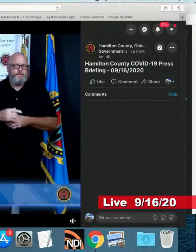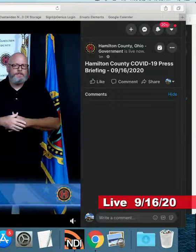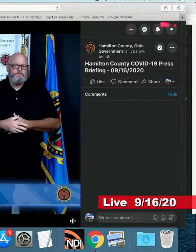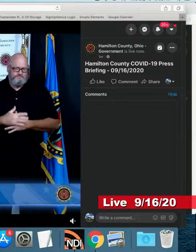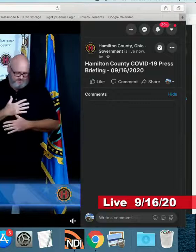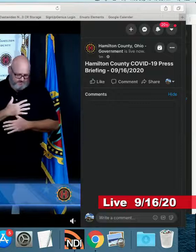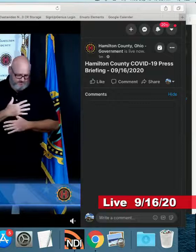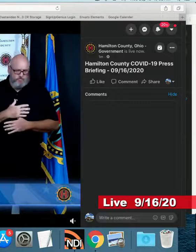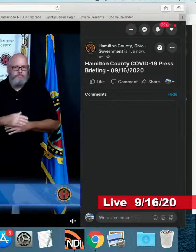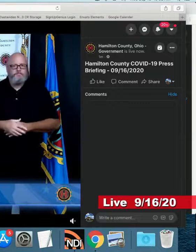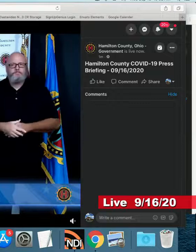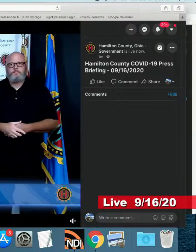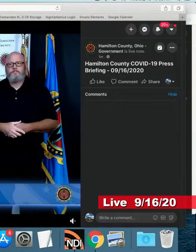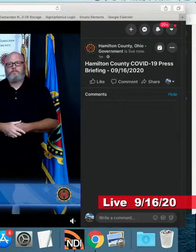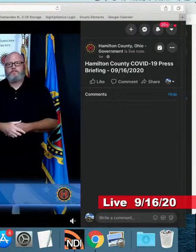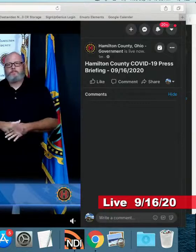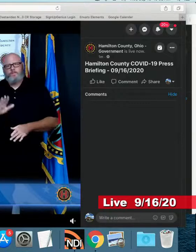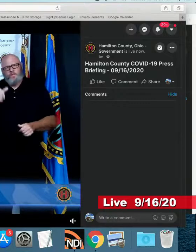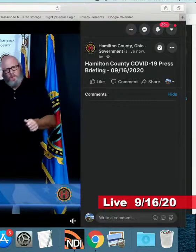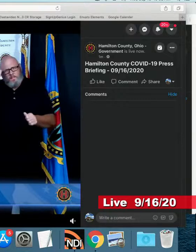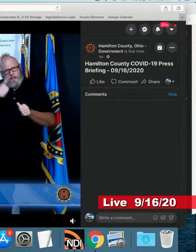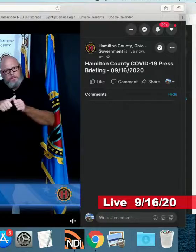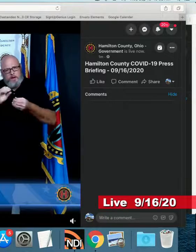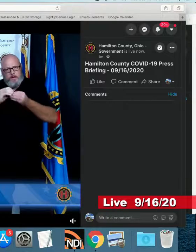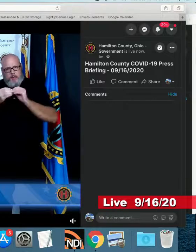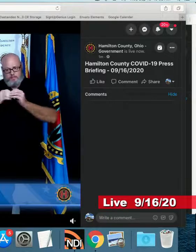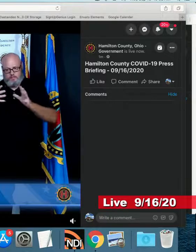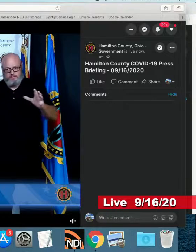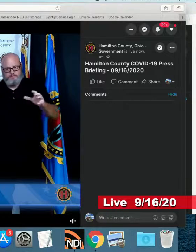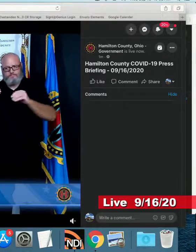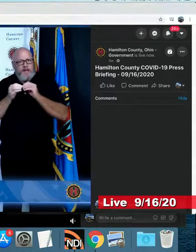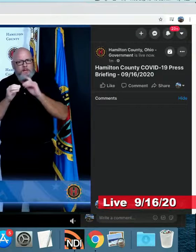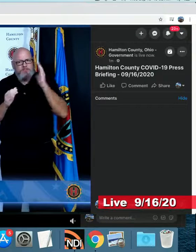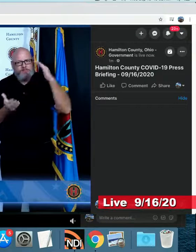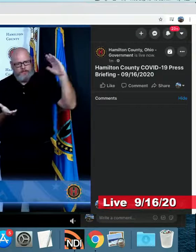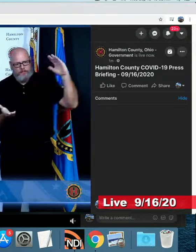hospitalization and death were pretty low but we are now kind